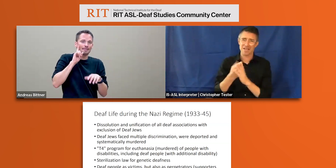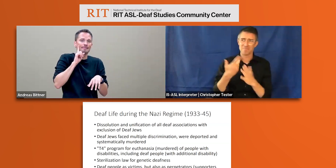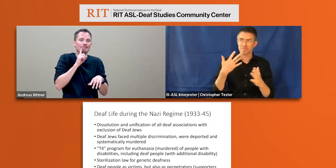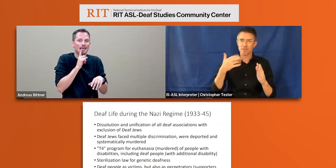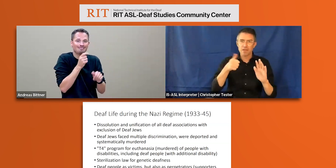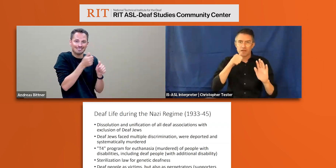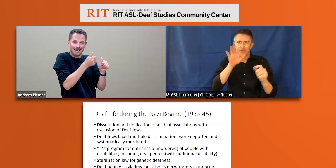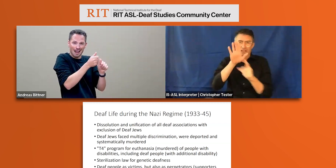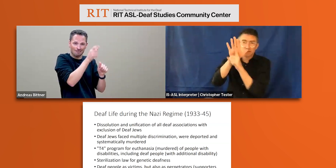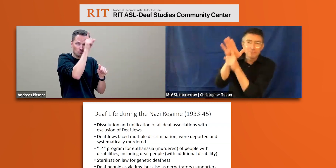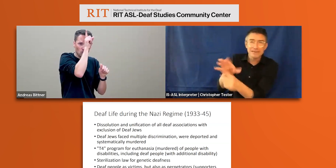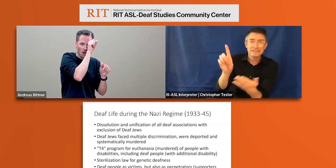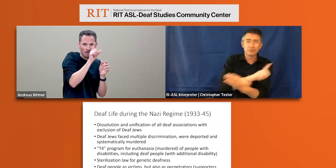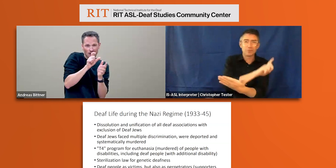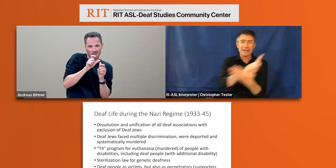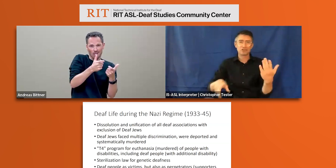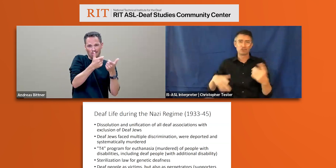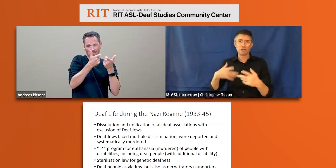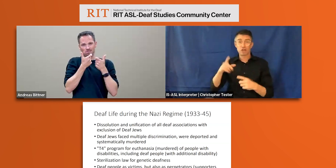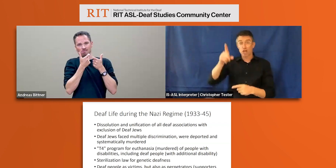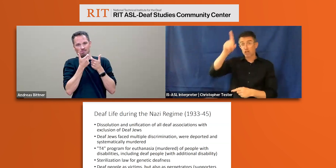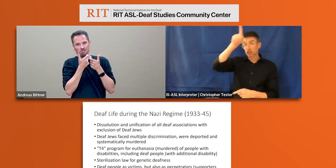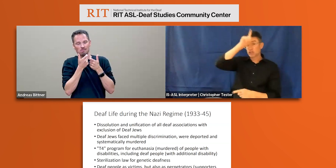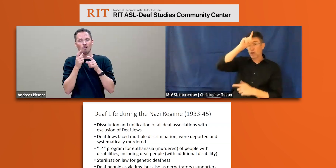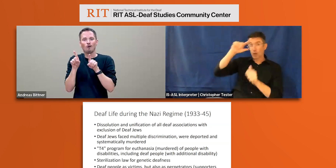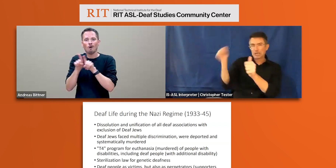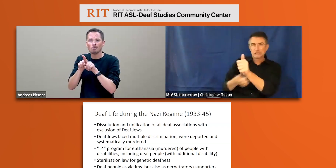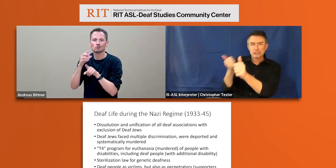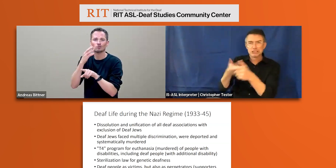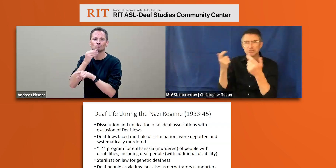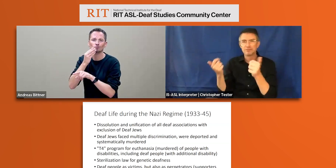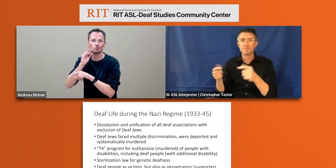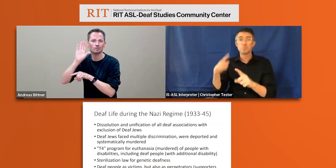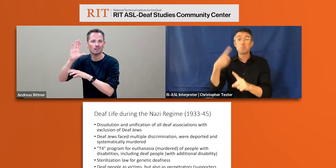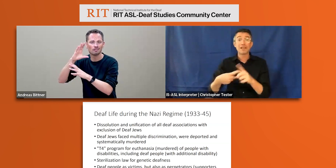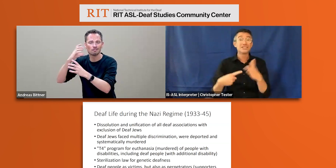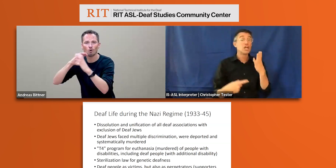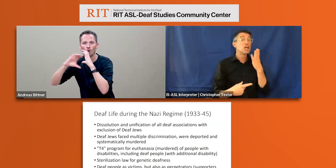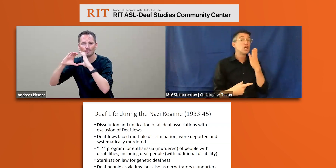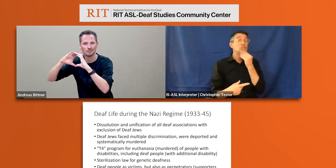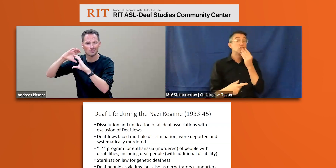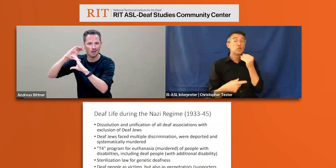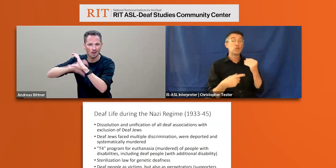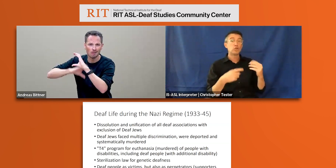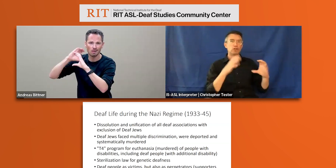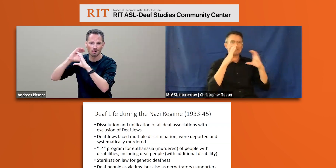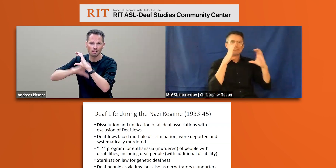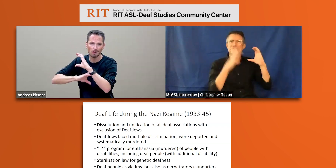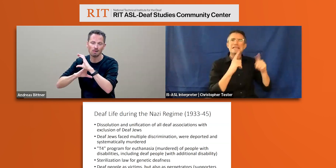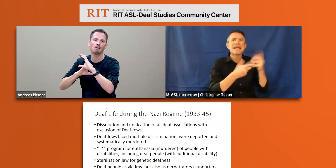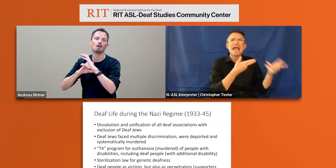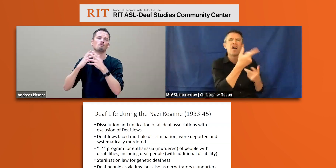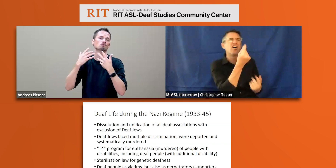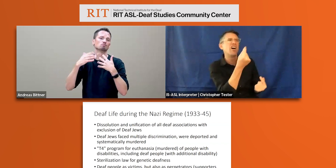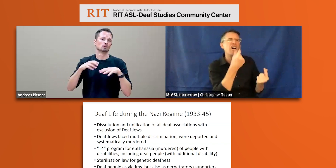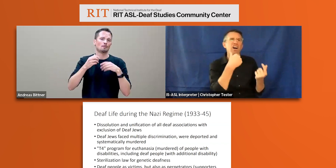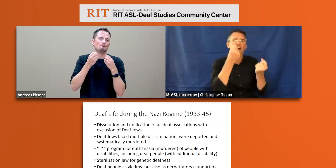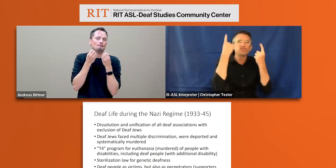It was a very challenging time for people. They experienced a lot of discrimination and oppression.